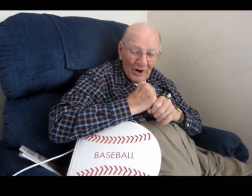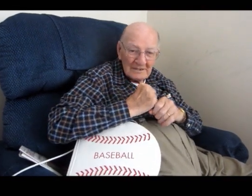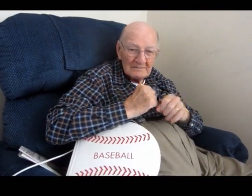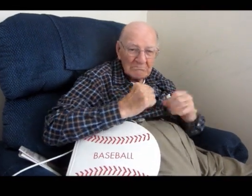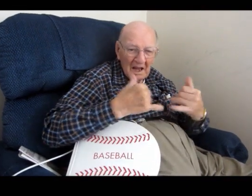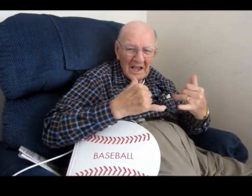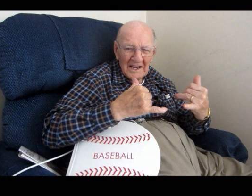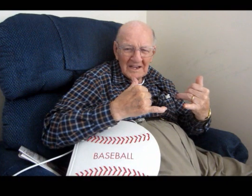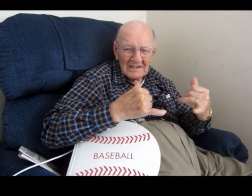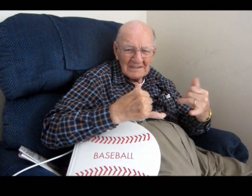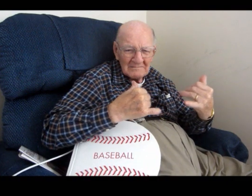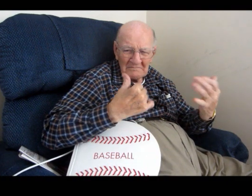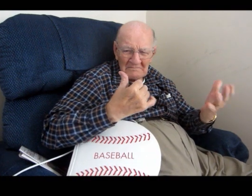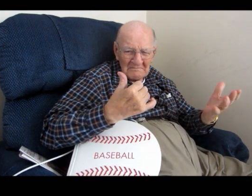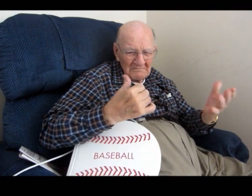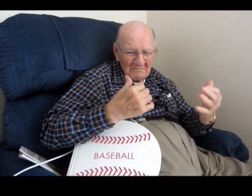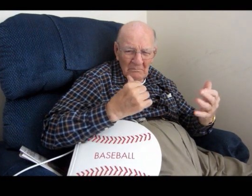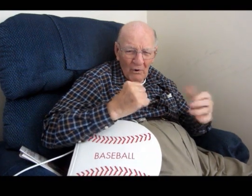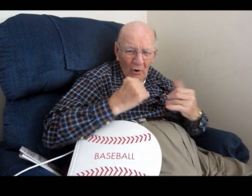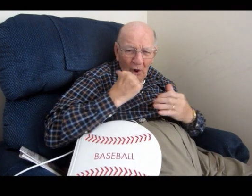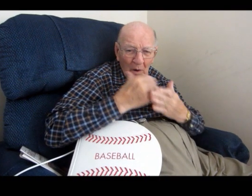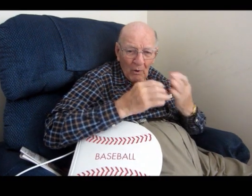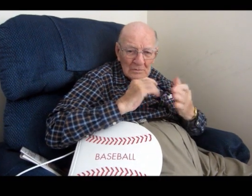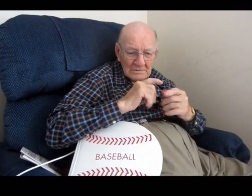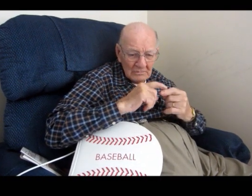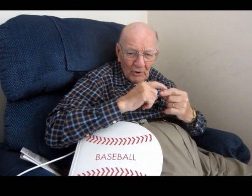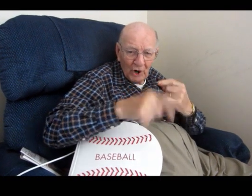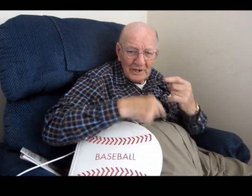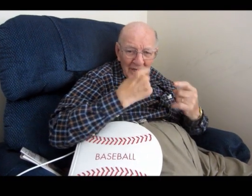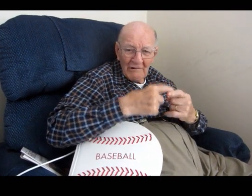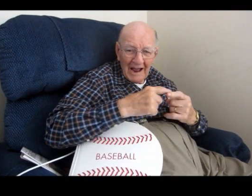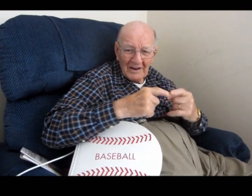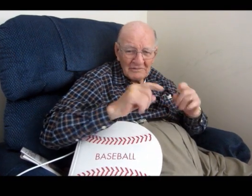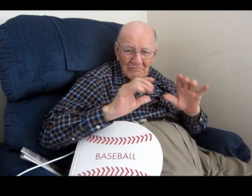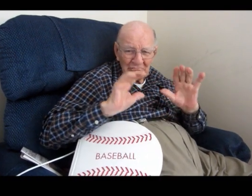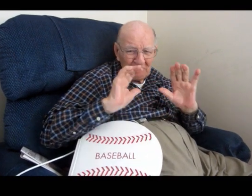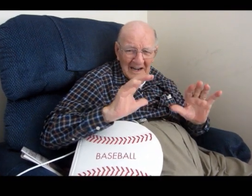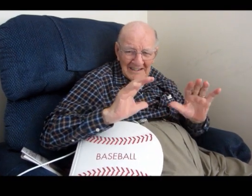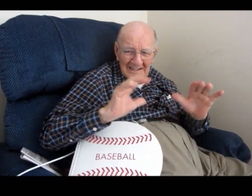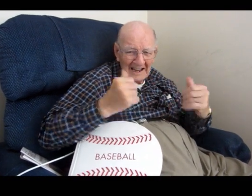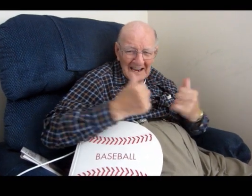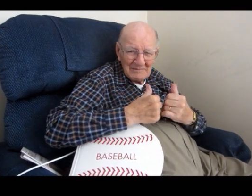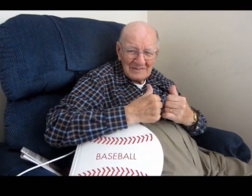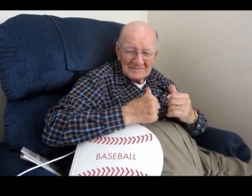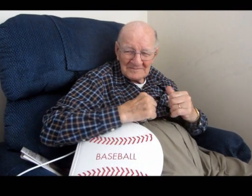And baseball plays almost all year-round. It's a great game